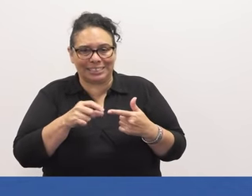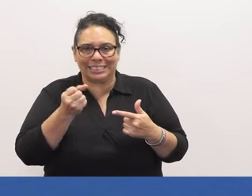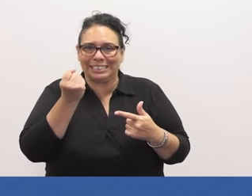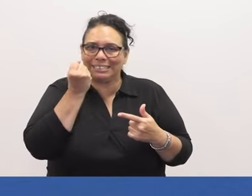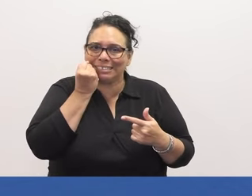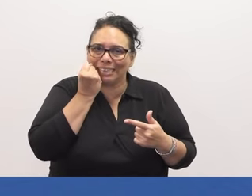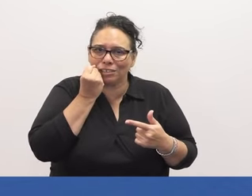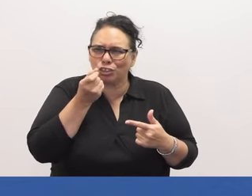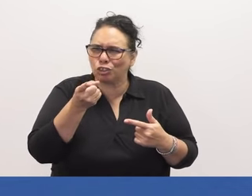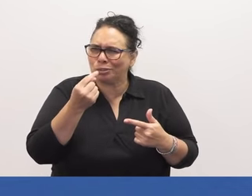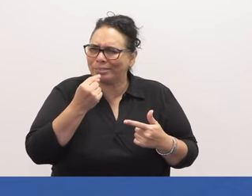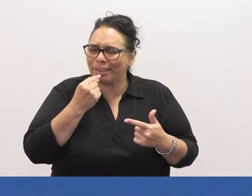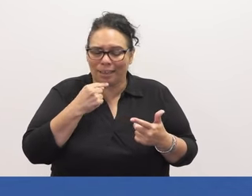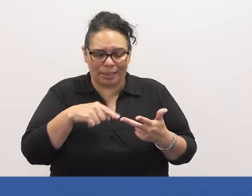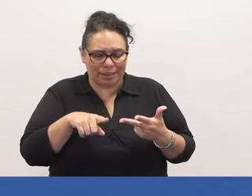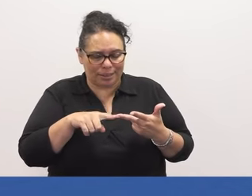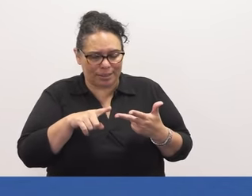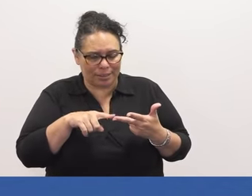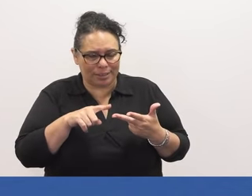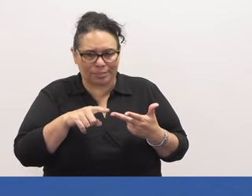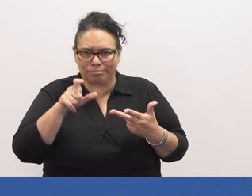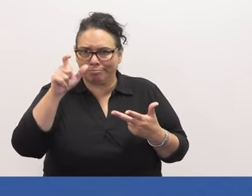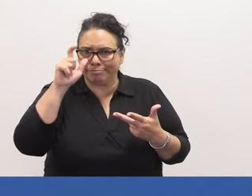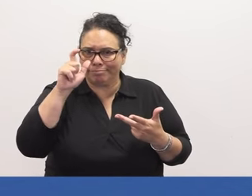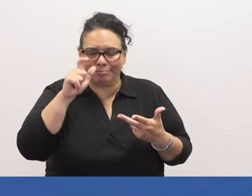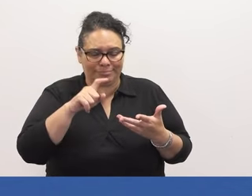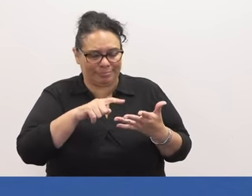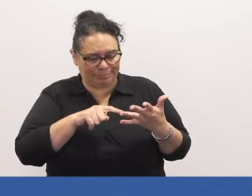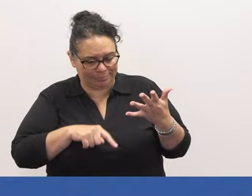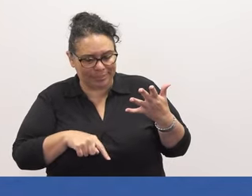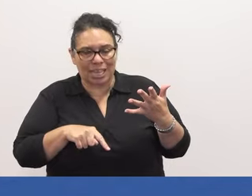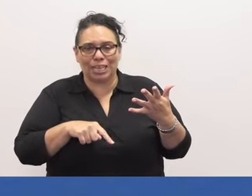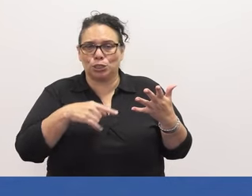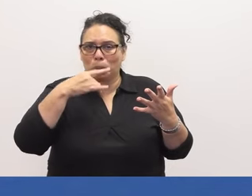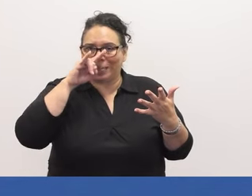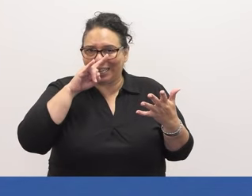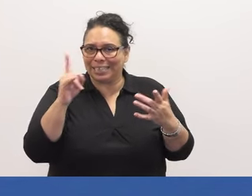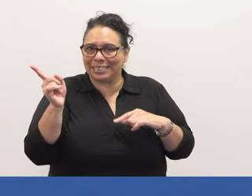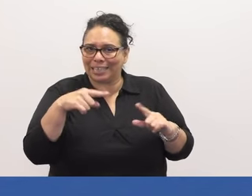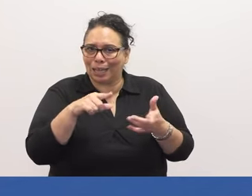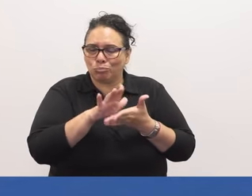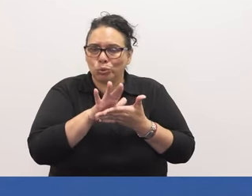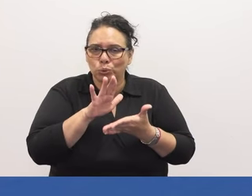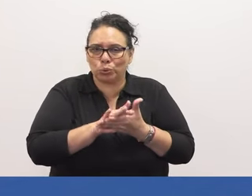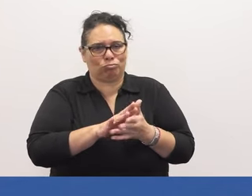with dental care, I think you mentioned, and those types of things so that the kids can come to school ready to learn